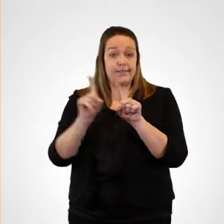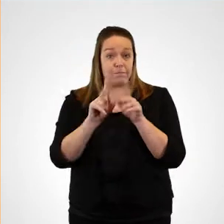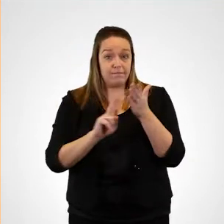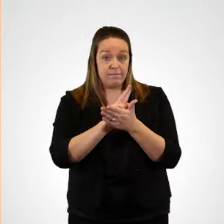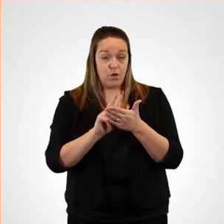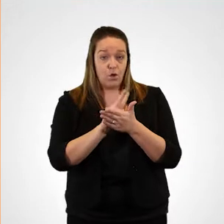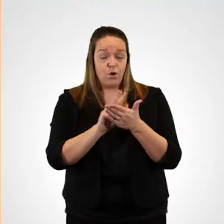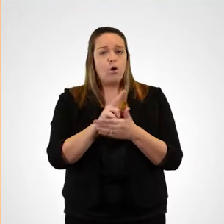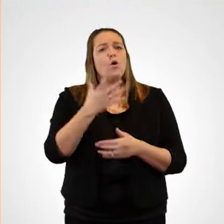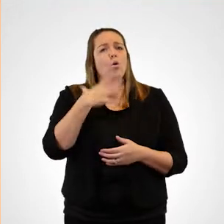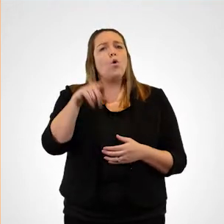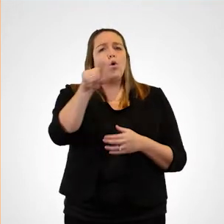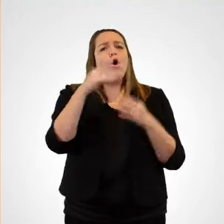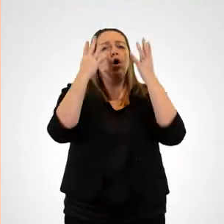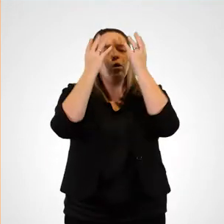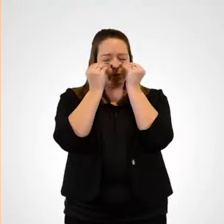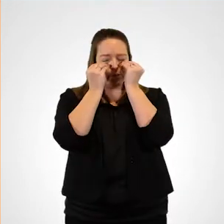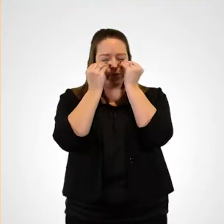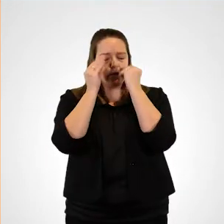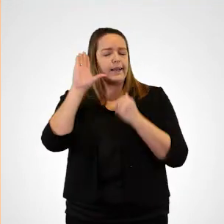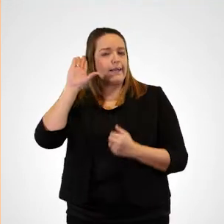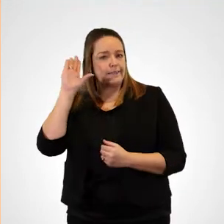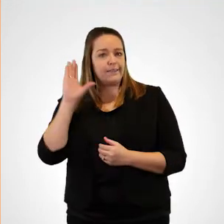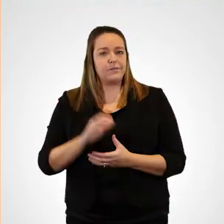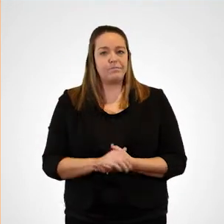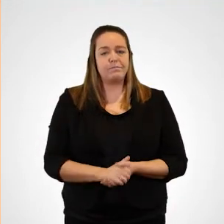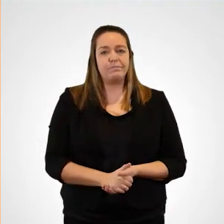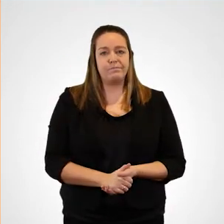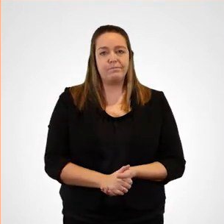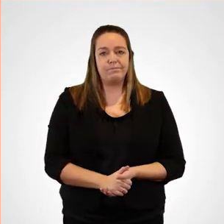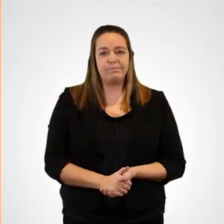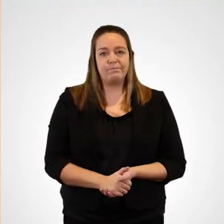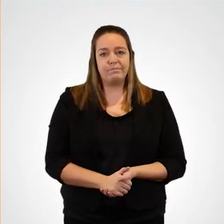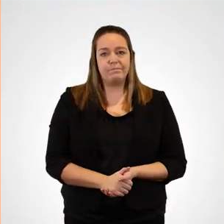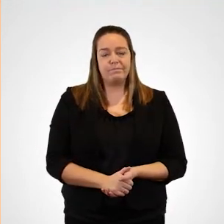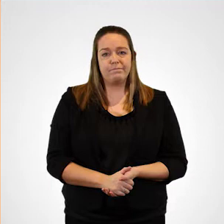and this time I want you to close your eyes.